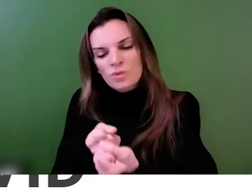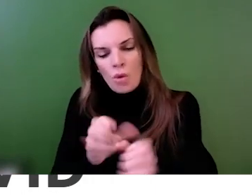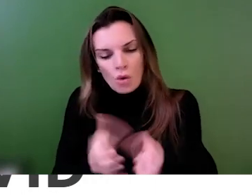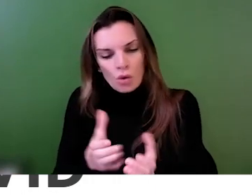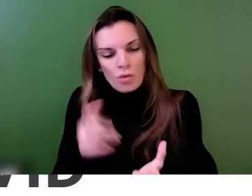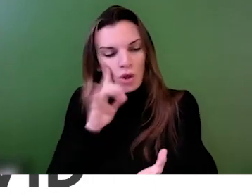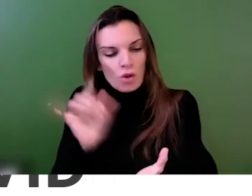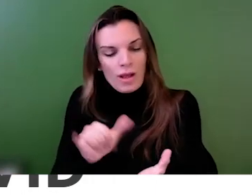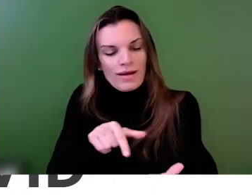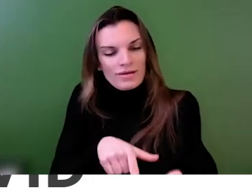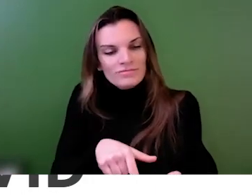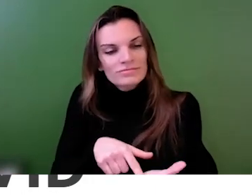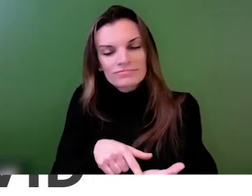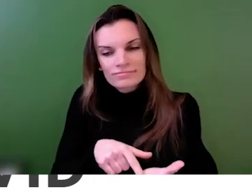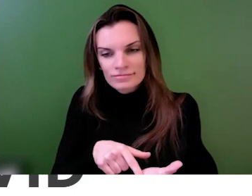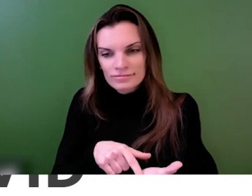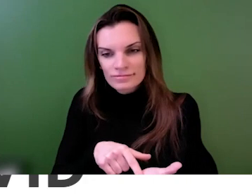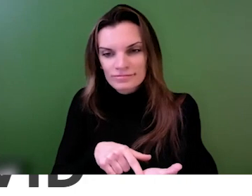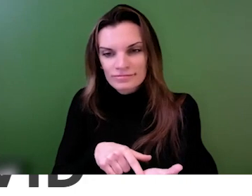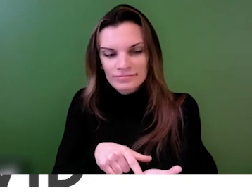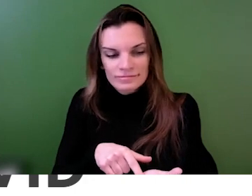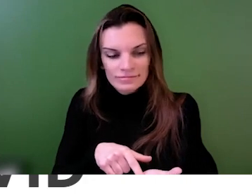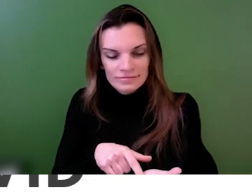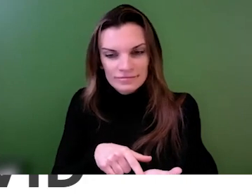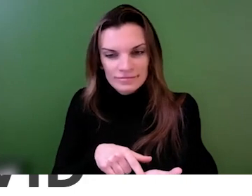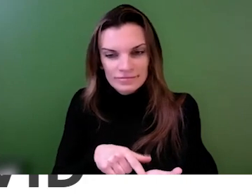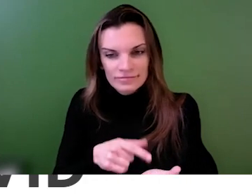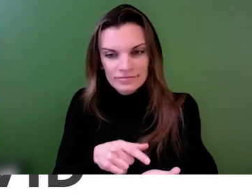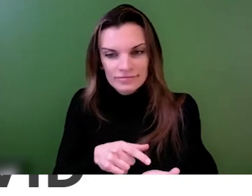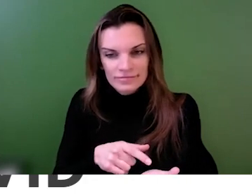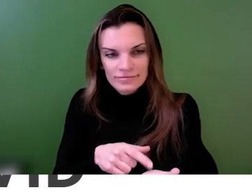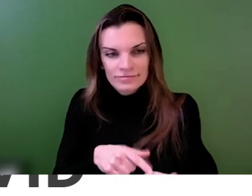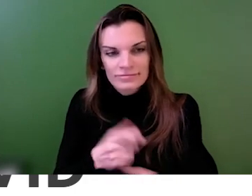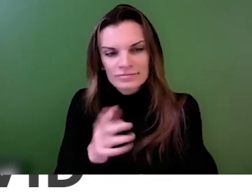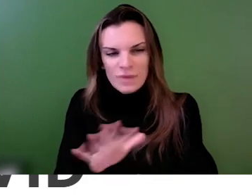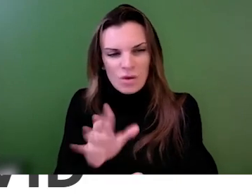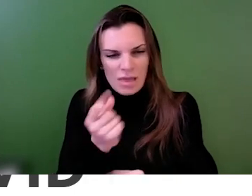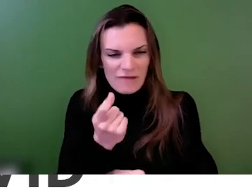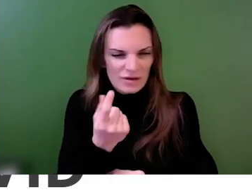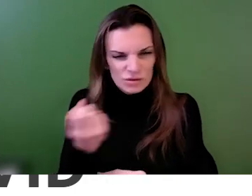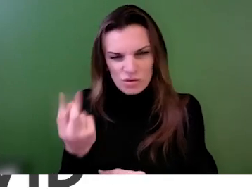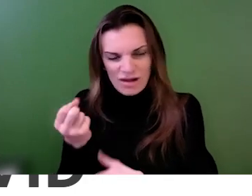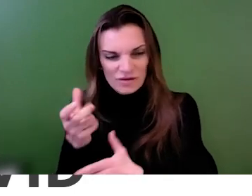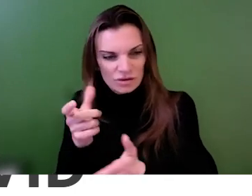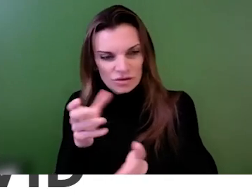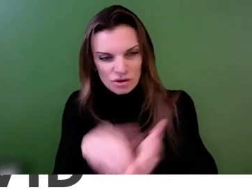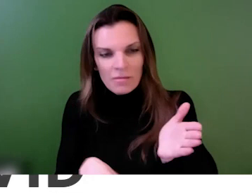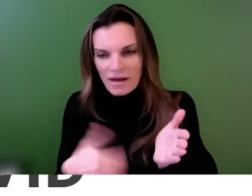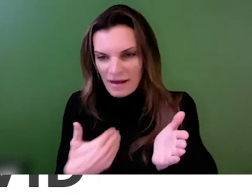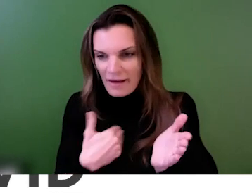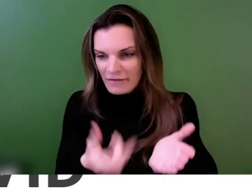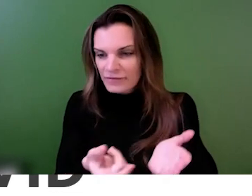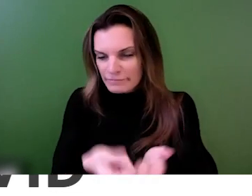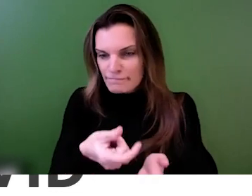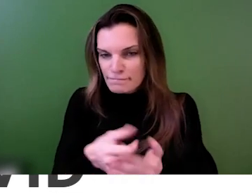it is 12, 11, 12 chapters of